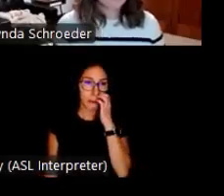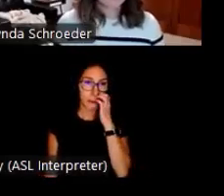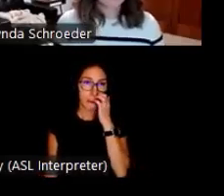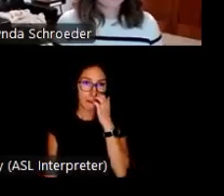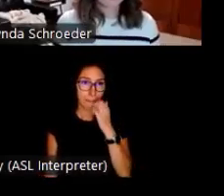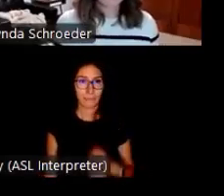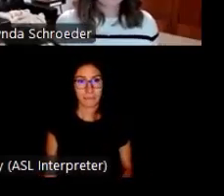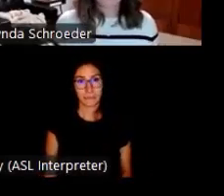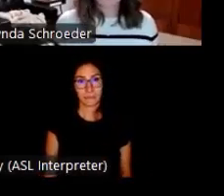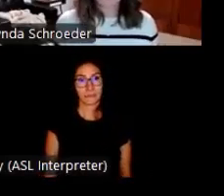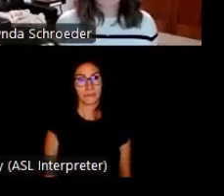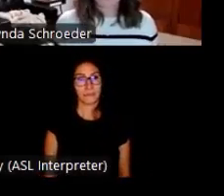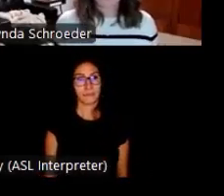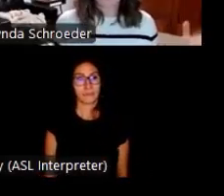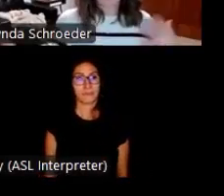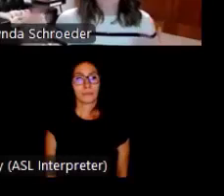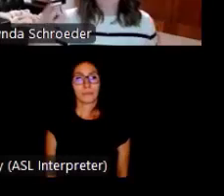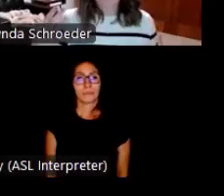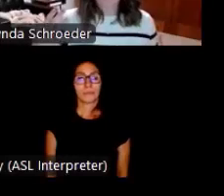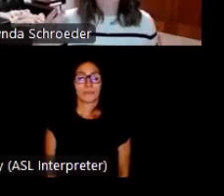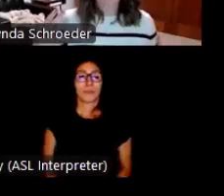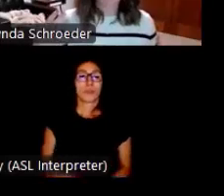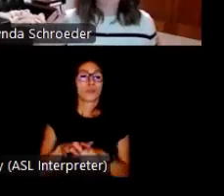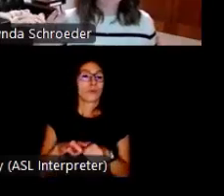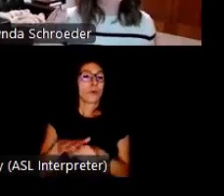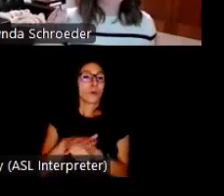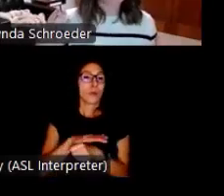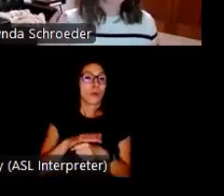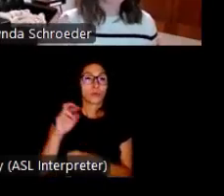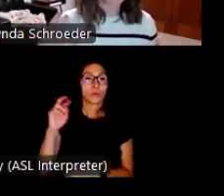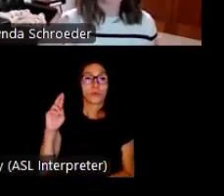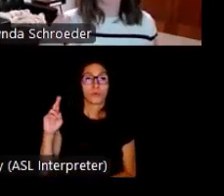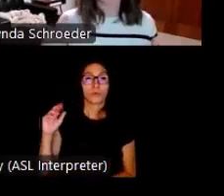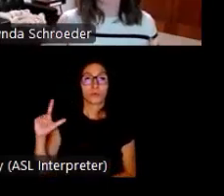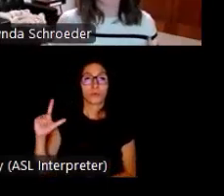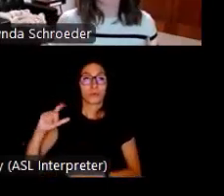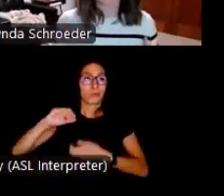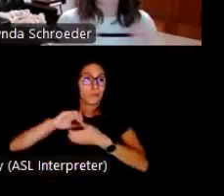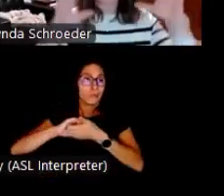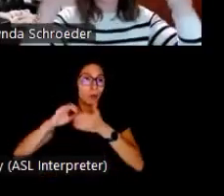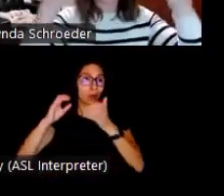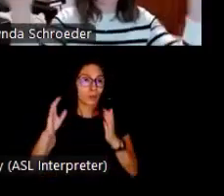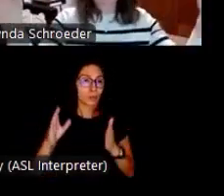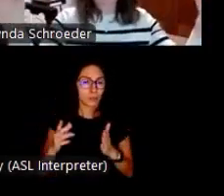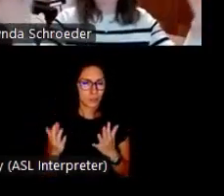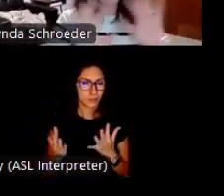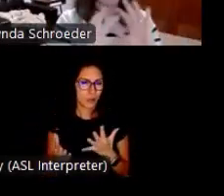So who are your local rural partners. Let's go back to the very beginning of this presentation when I said whether it's at a national level